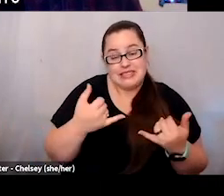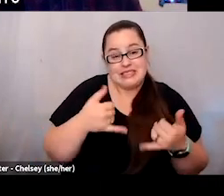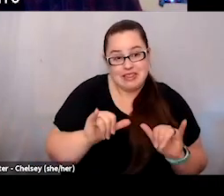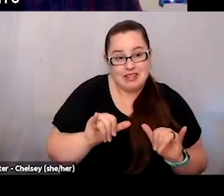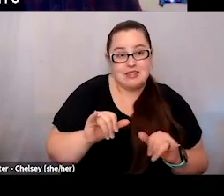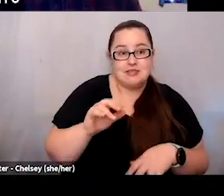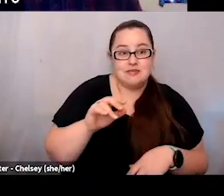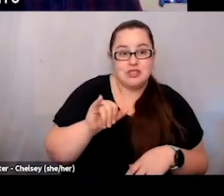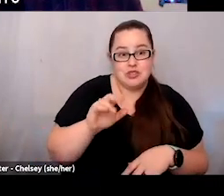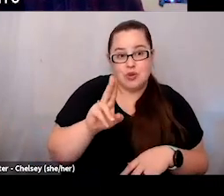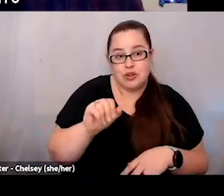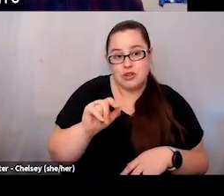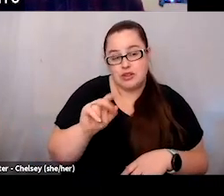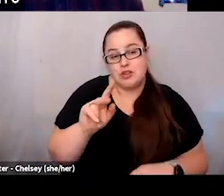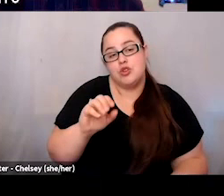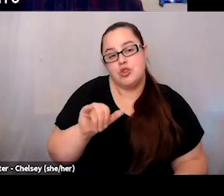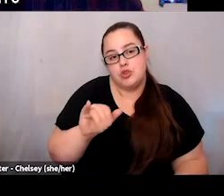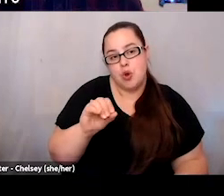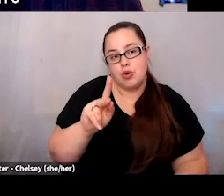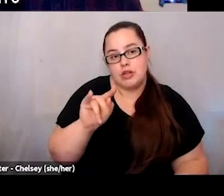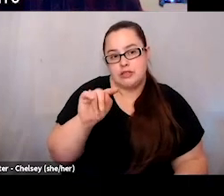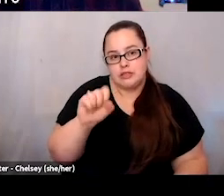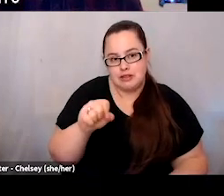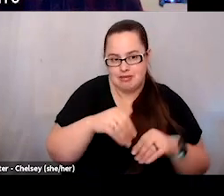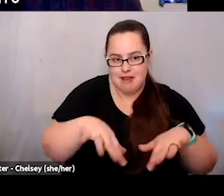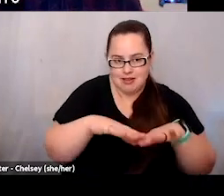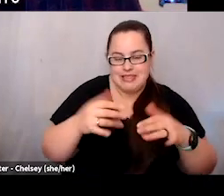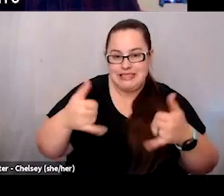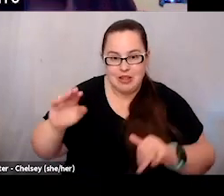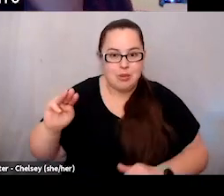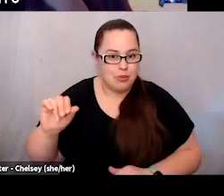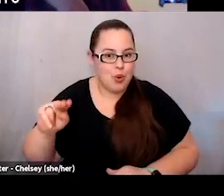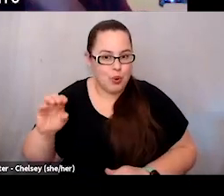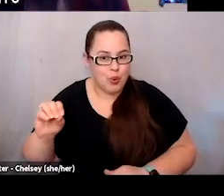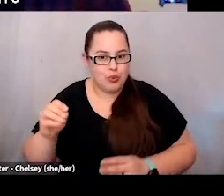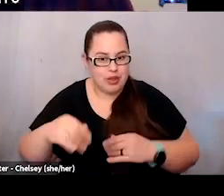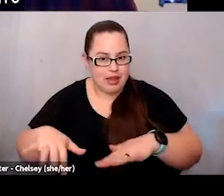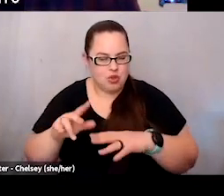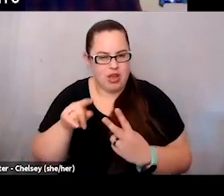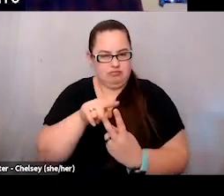territories. And so these are the two Native American groups that occupied this land that